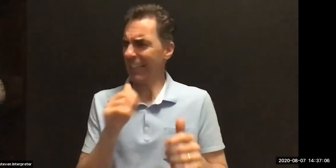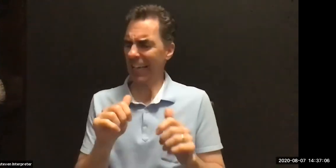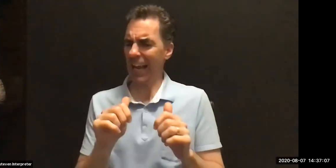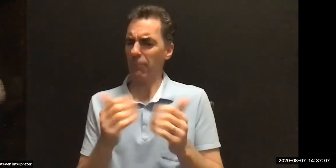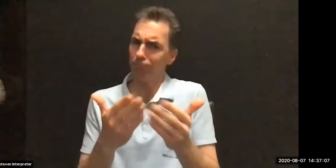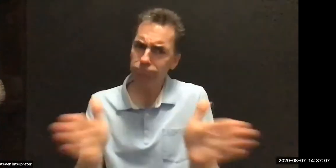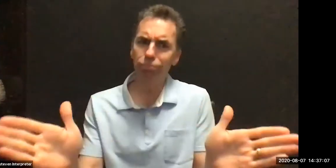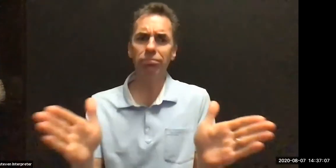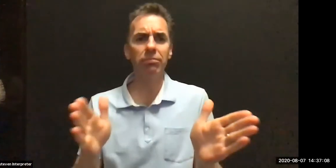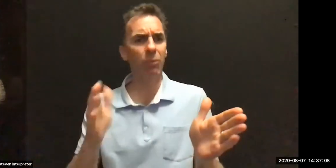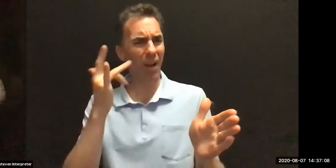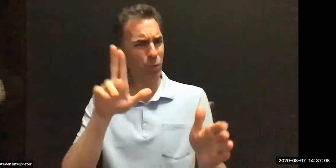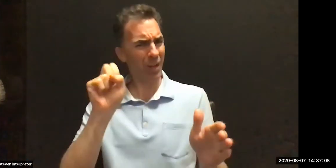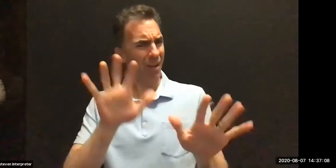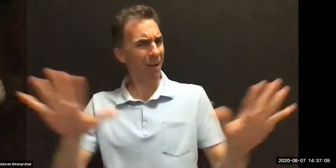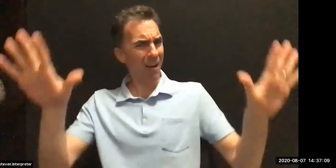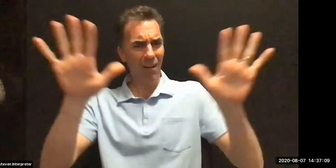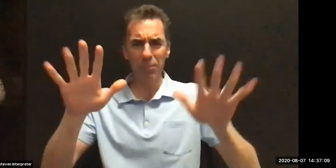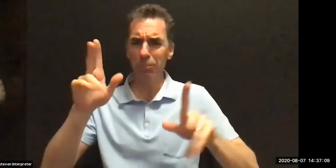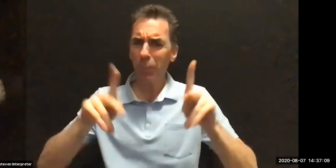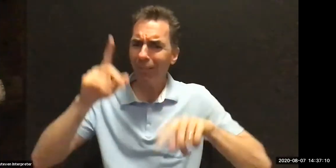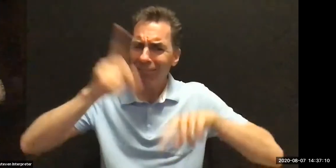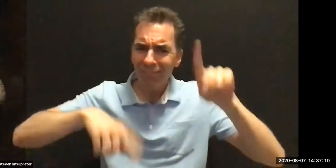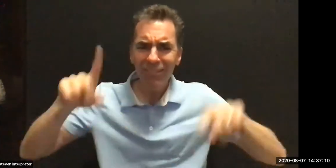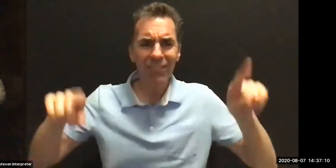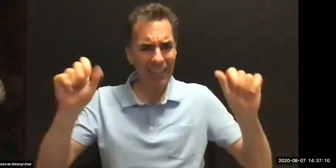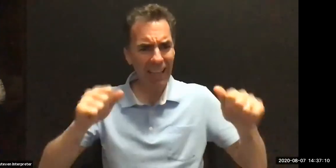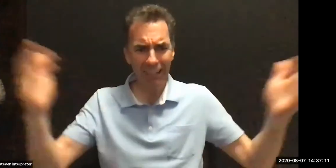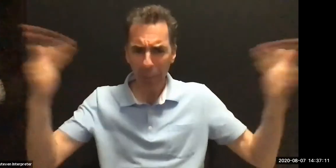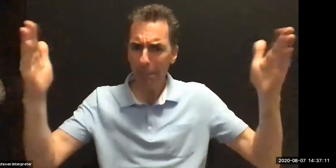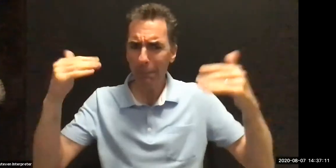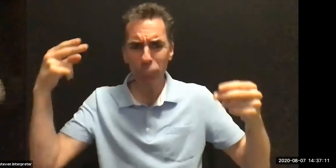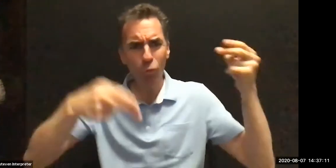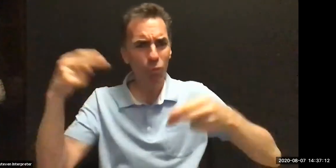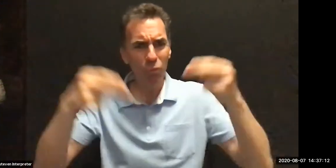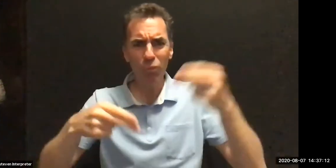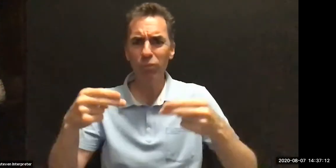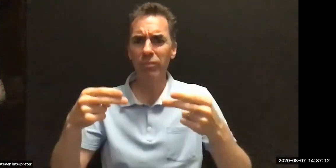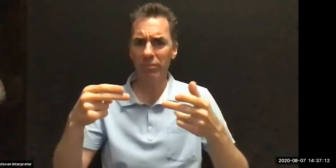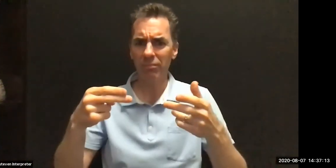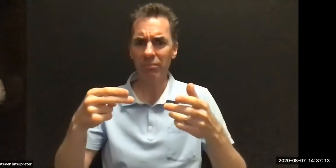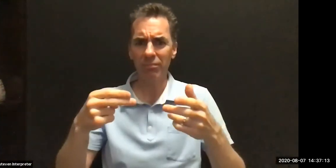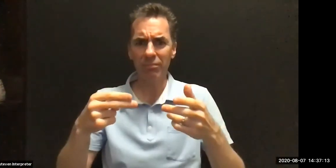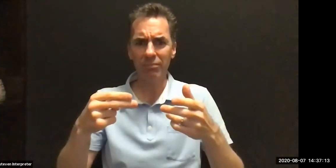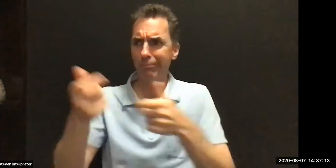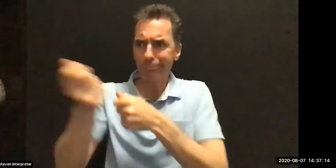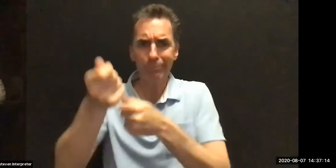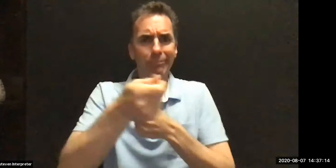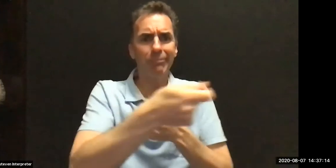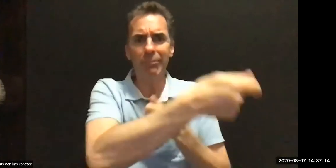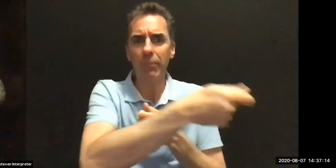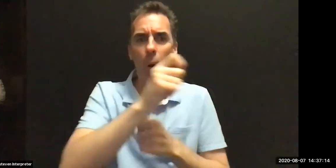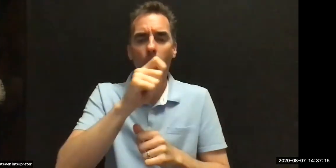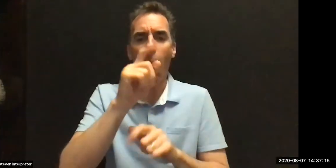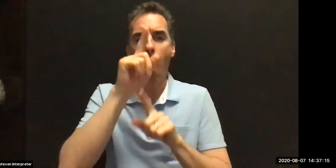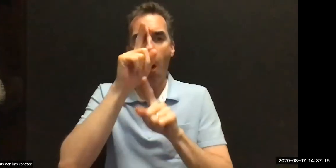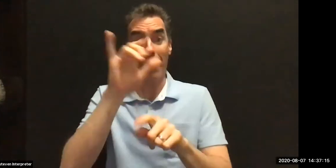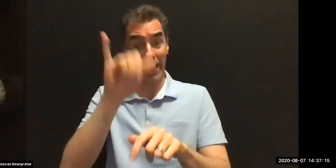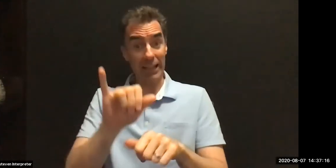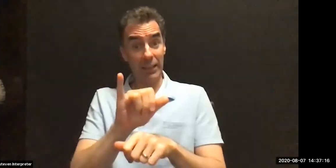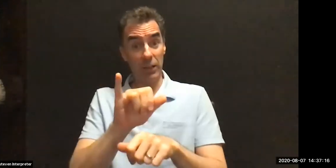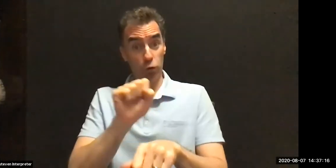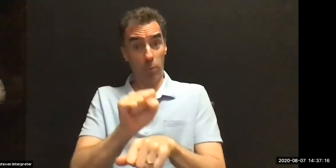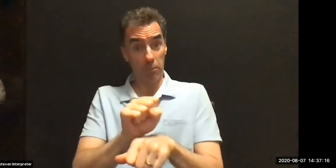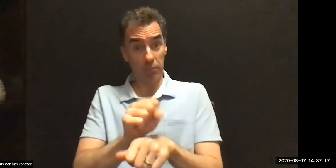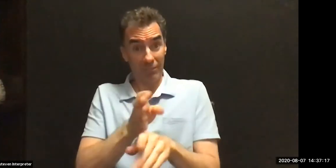Channelle Charest: And and so that was another big key was saying how do we actually show equal representation in an industry and give people opportunity.